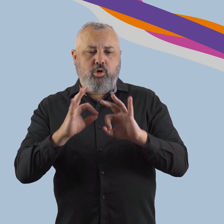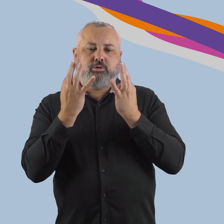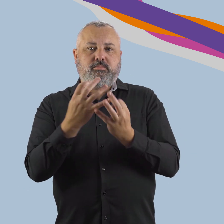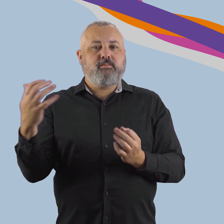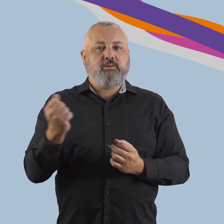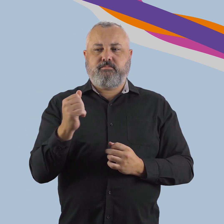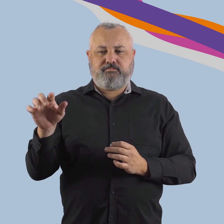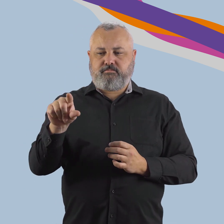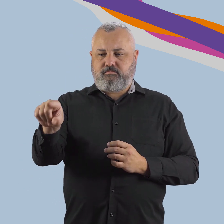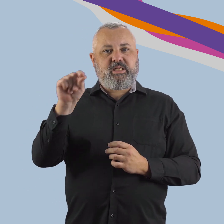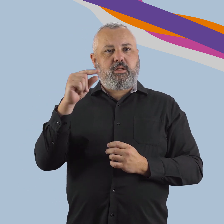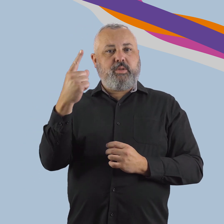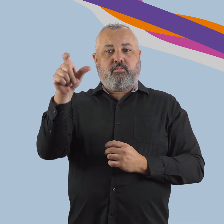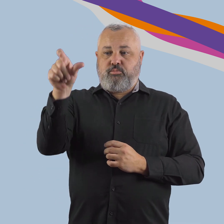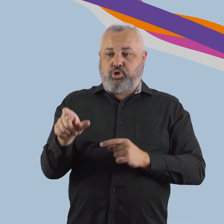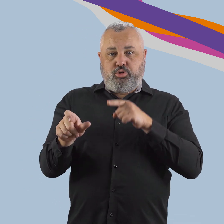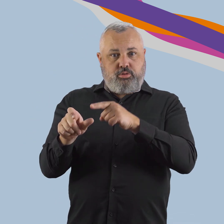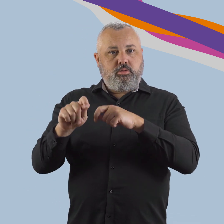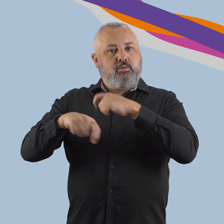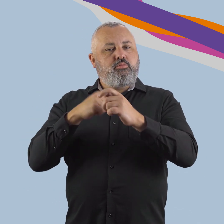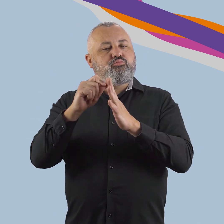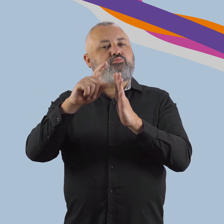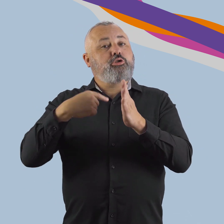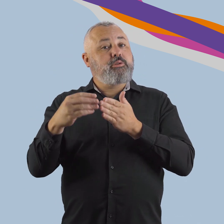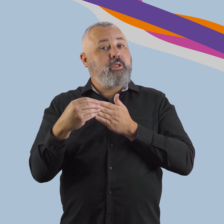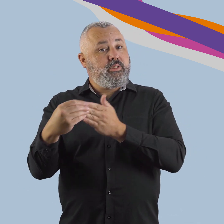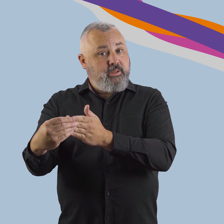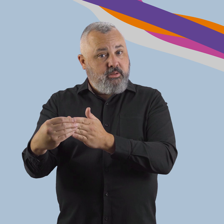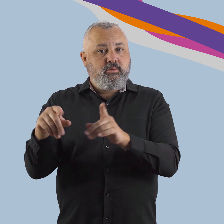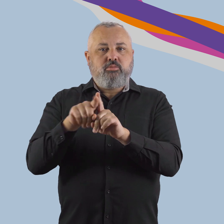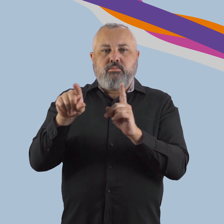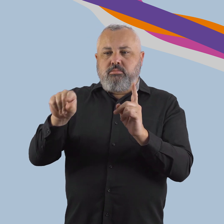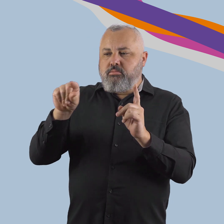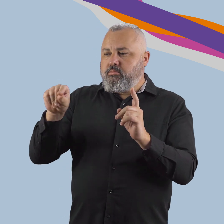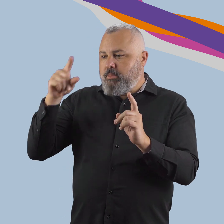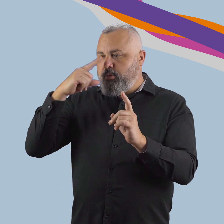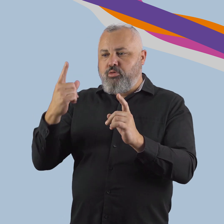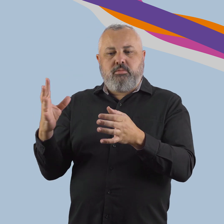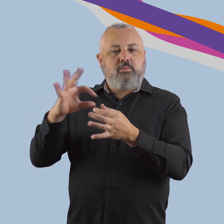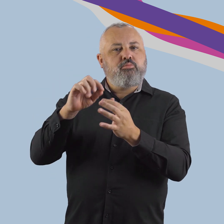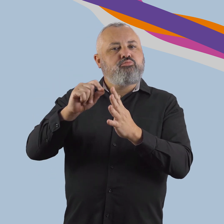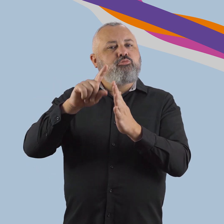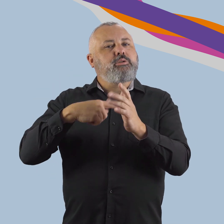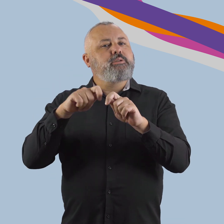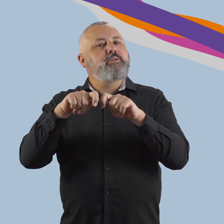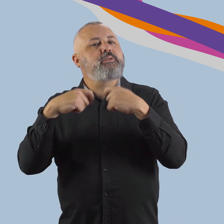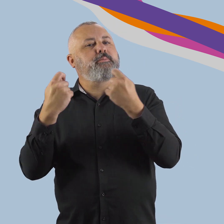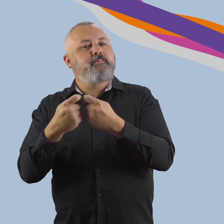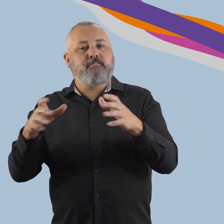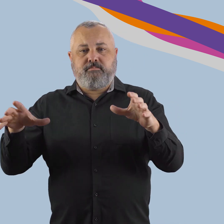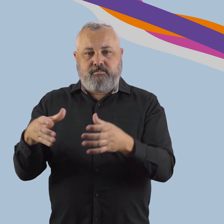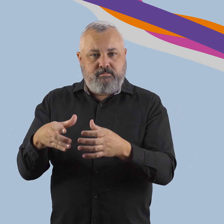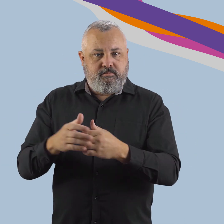Organisations must appoint one person to be the Project Lead and other people to form their Project Team.